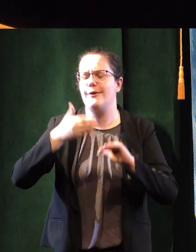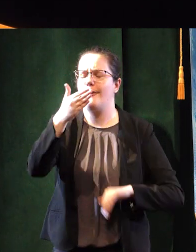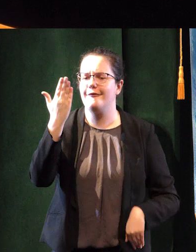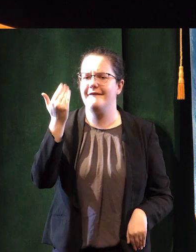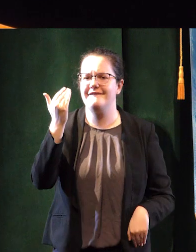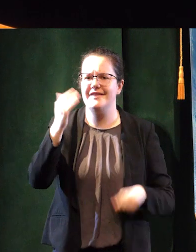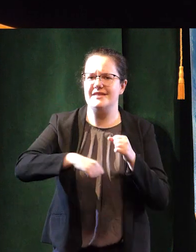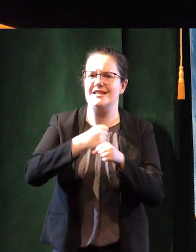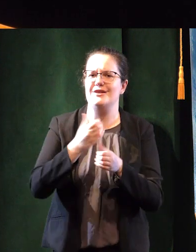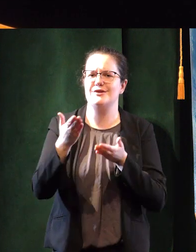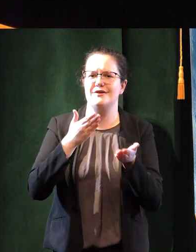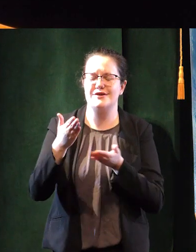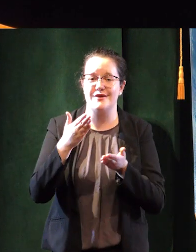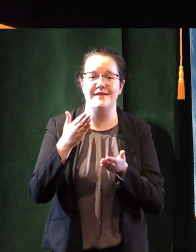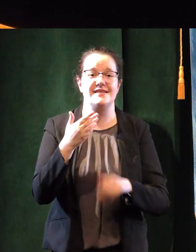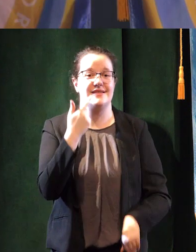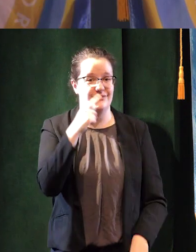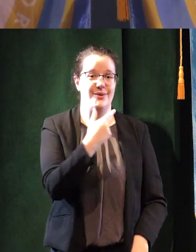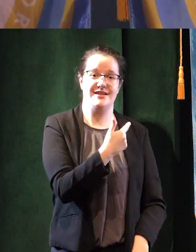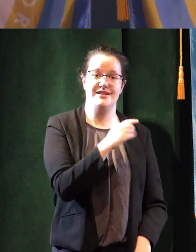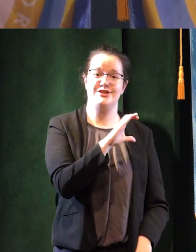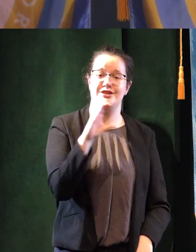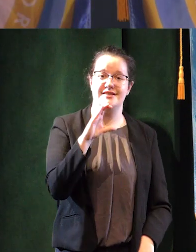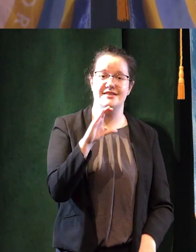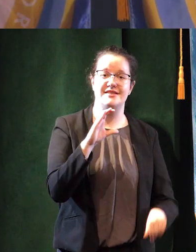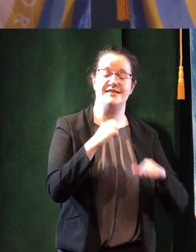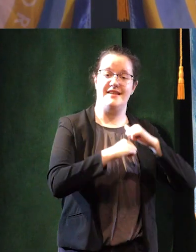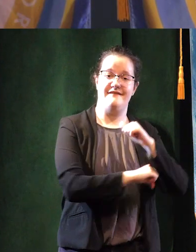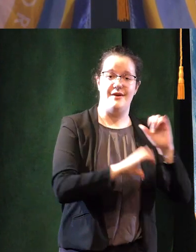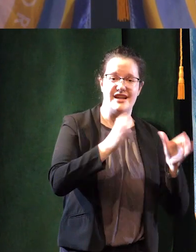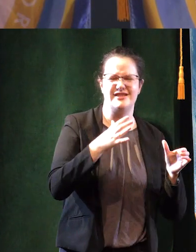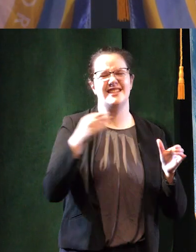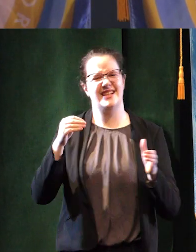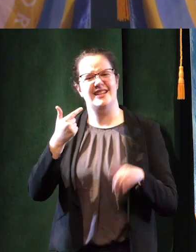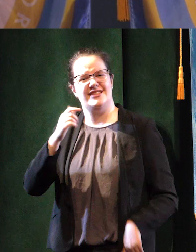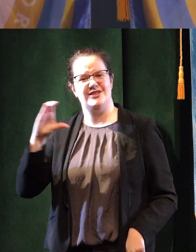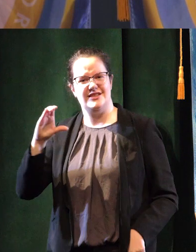college's Board of Trustees Bob's commitment and his generosity to Genesee